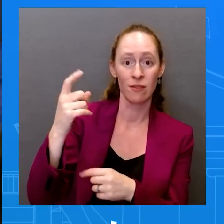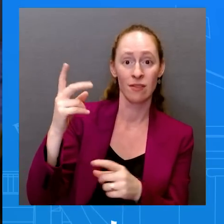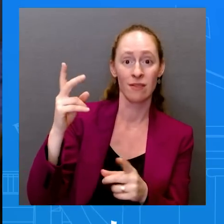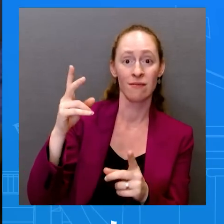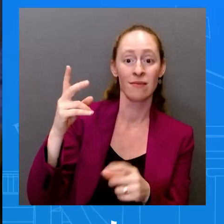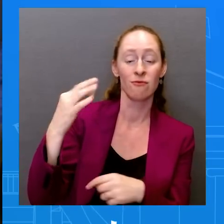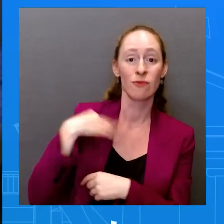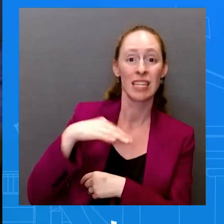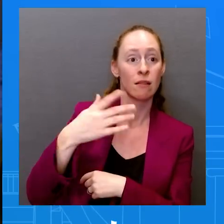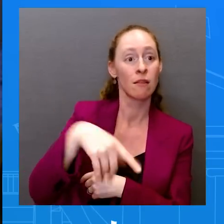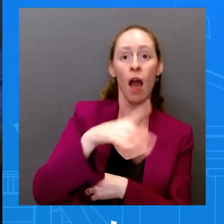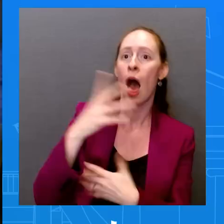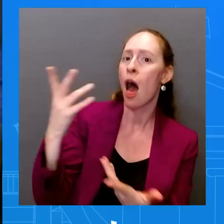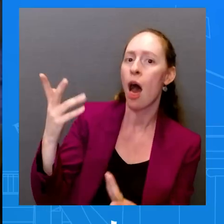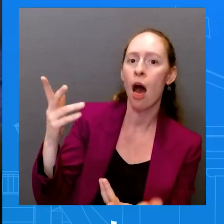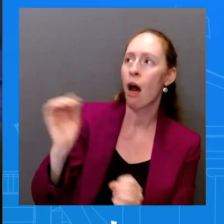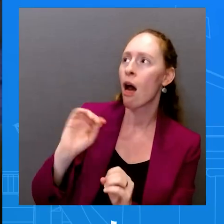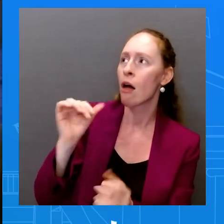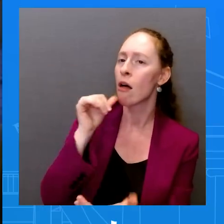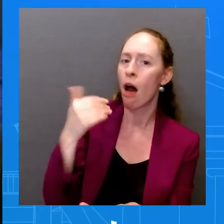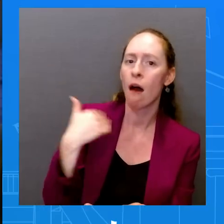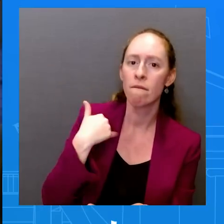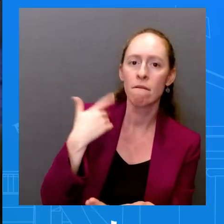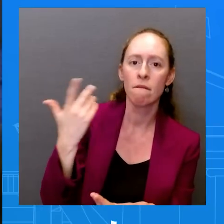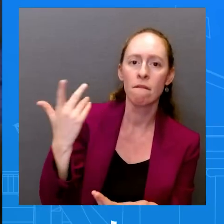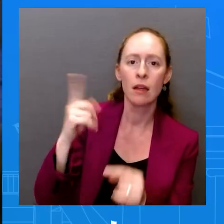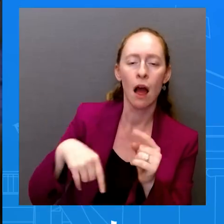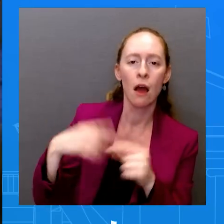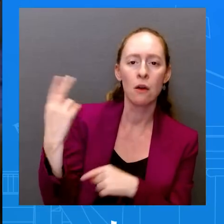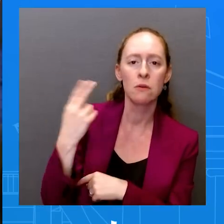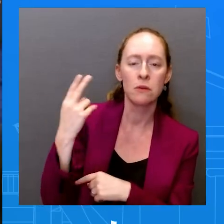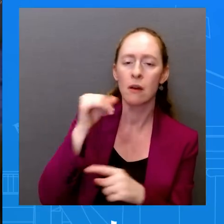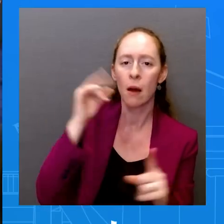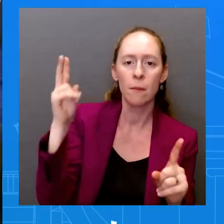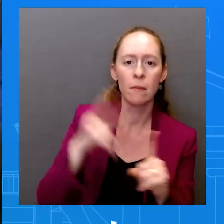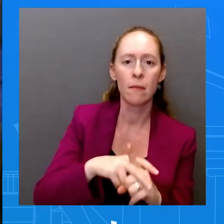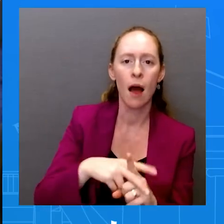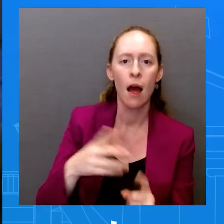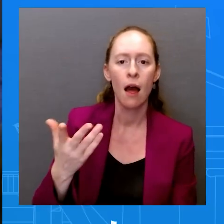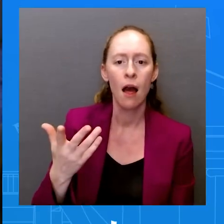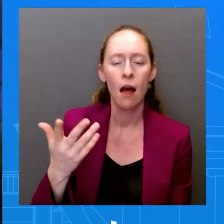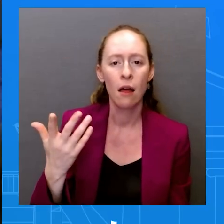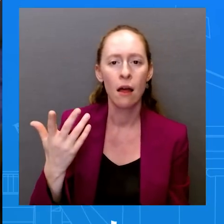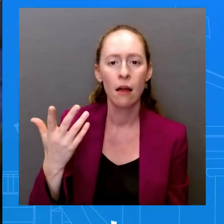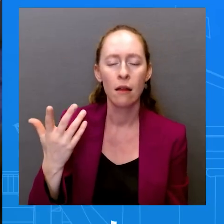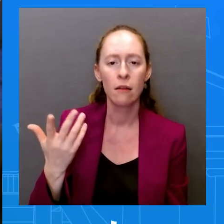from the United States, that the -- the or- -- the country-of-origin situation won't be sufficient for those.